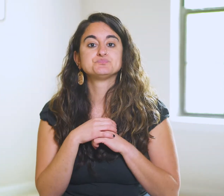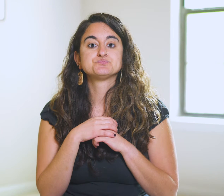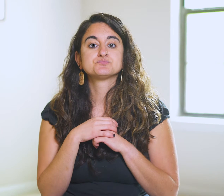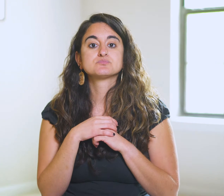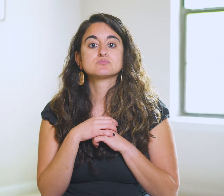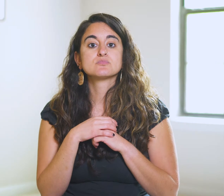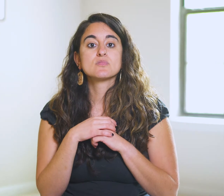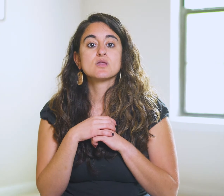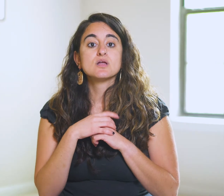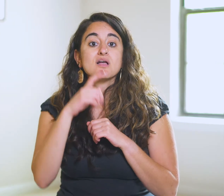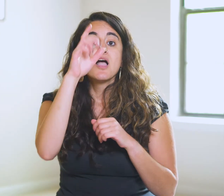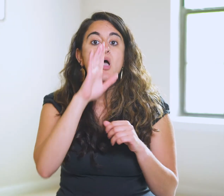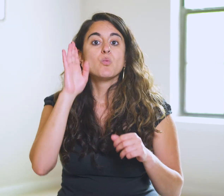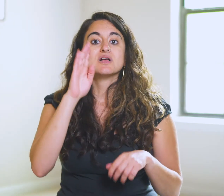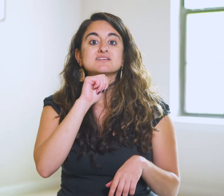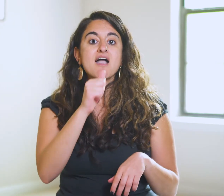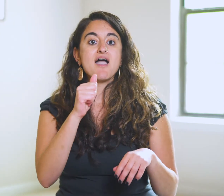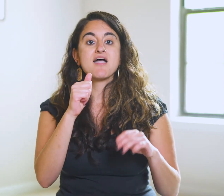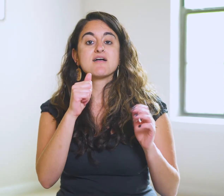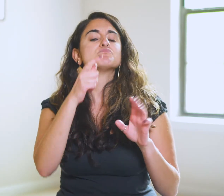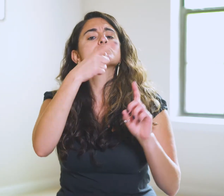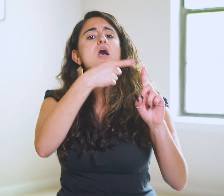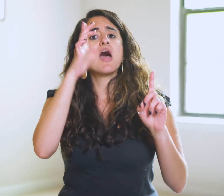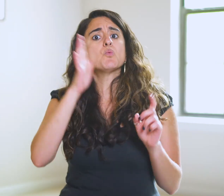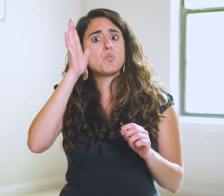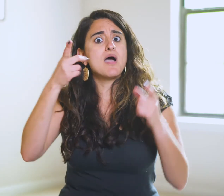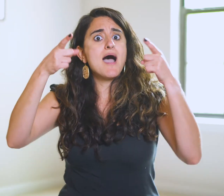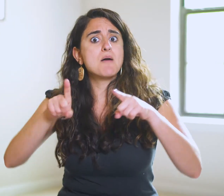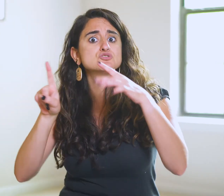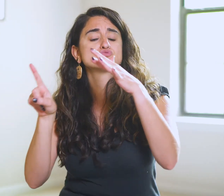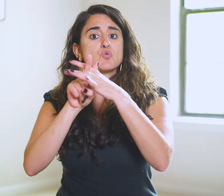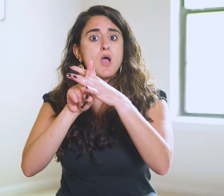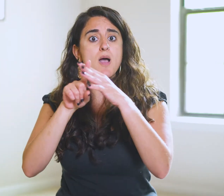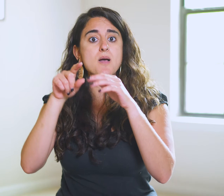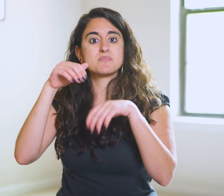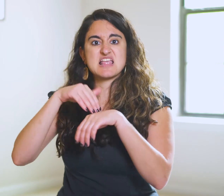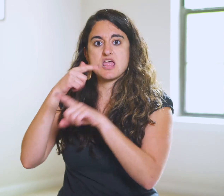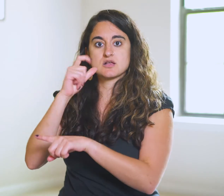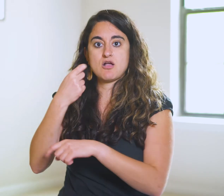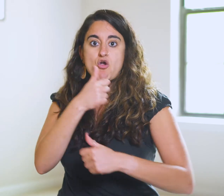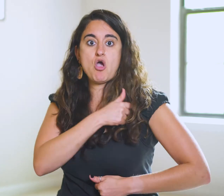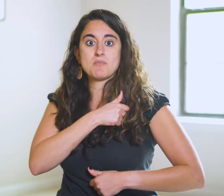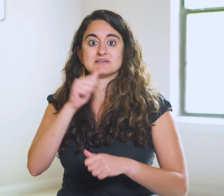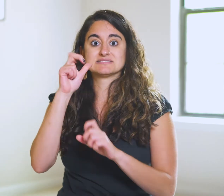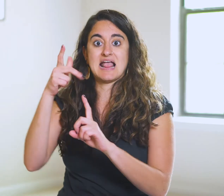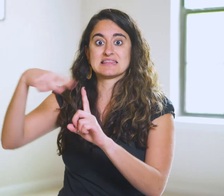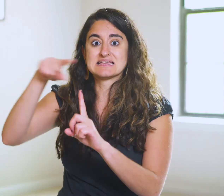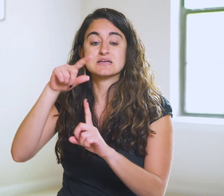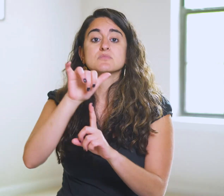God isn’t just going to show up at the site of Gog’s army and attack them;